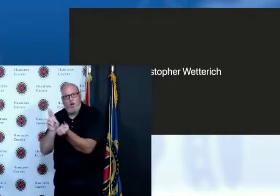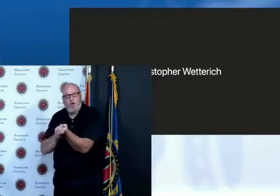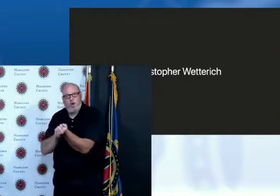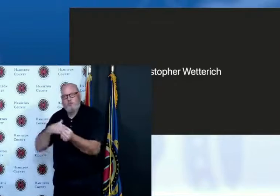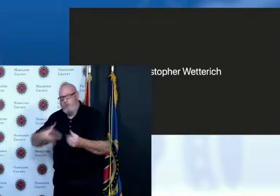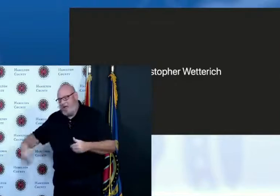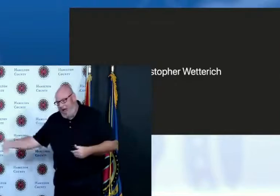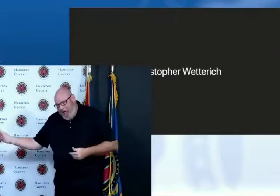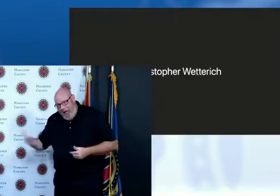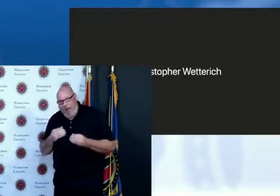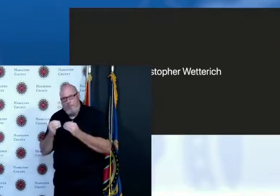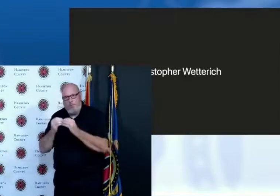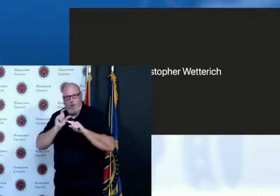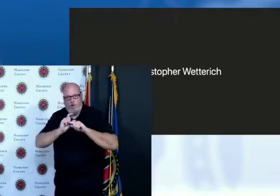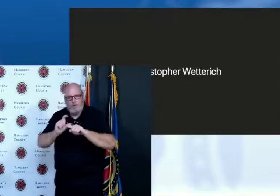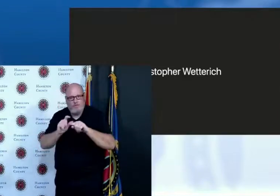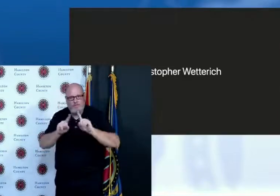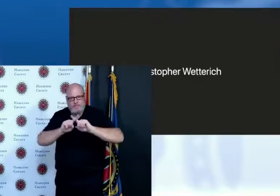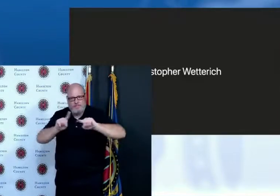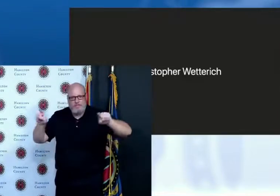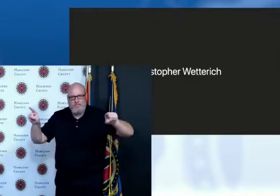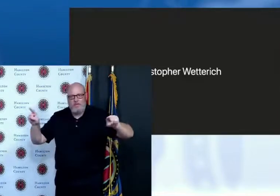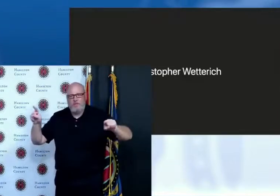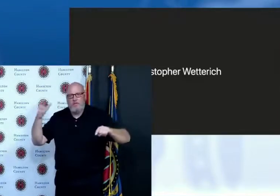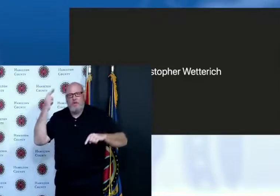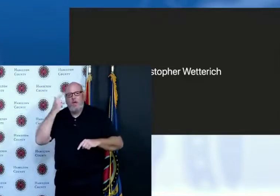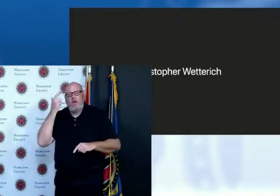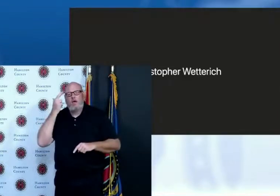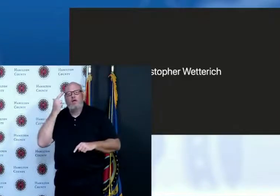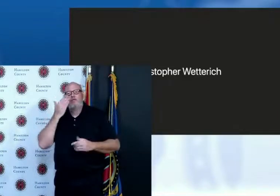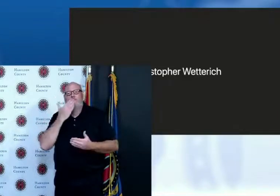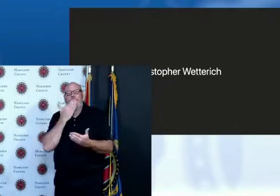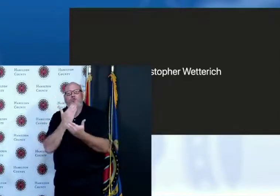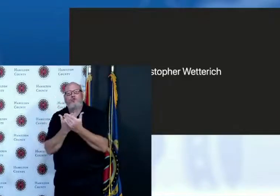and what we found out was we had a nice mix of people who had scheduled an appointment and people